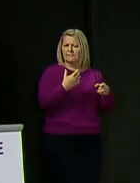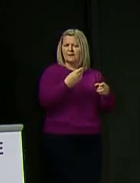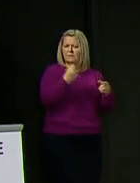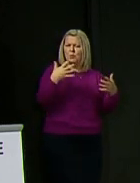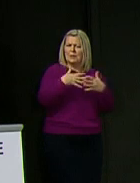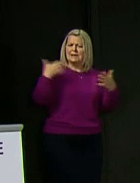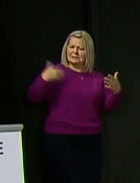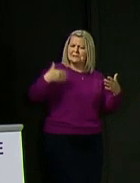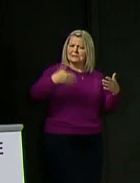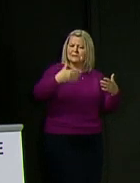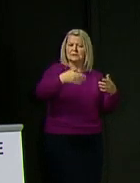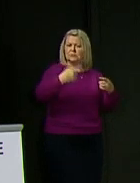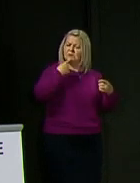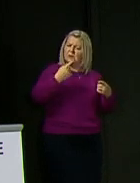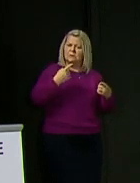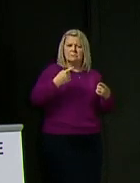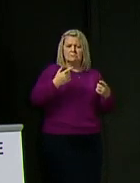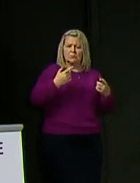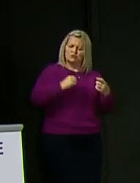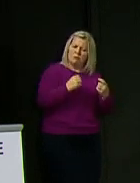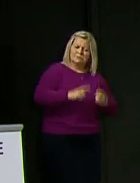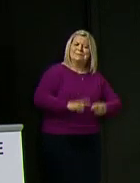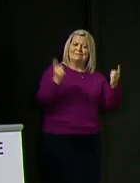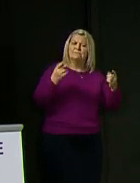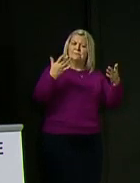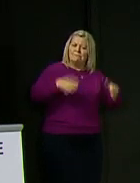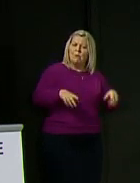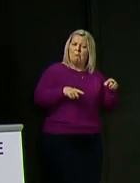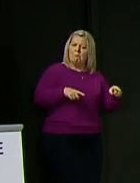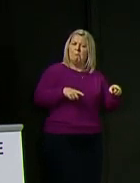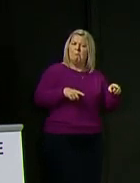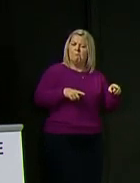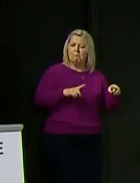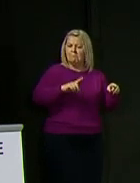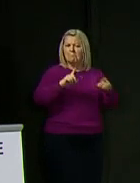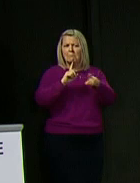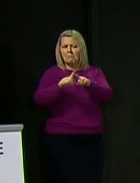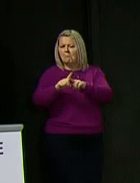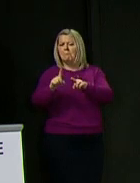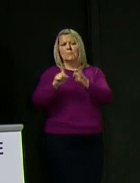a different approach if you considered decisions in England to be premature. Do you consider